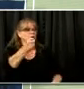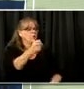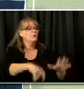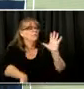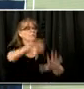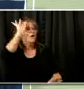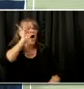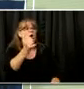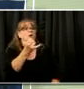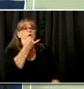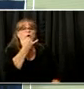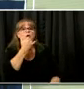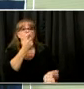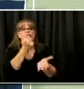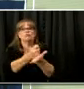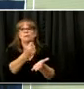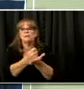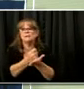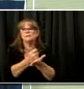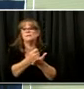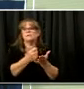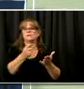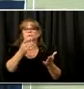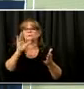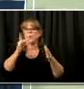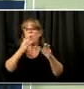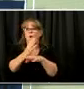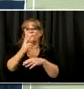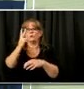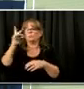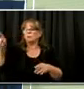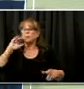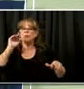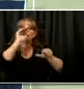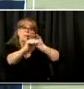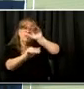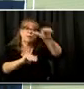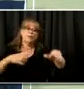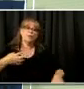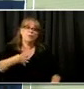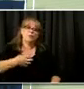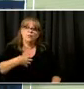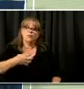state to take this action. So, what message should this send to other medical facilities that don’t